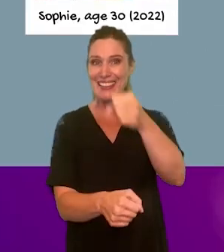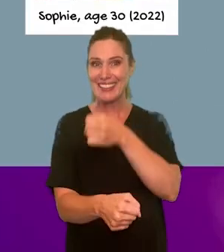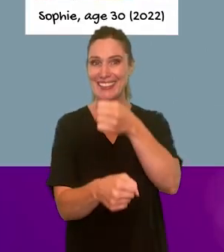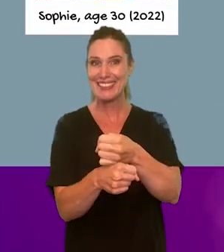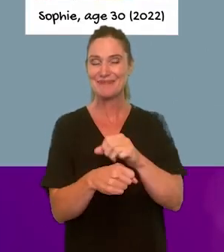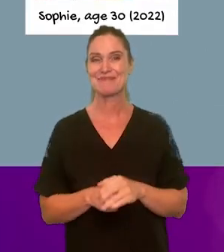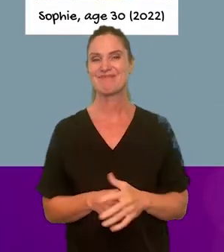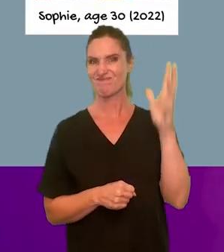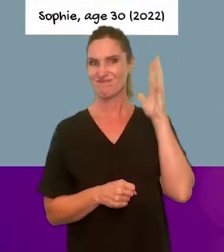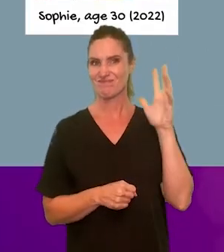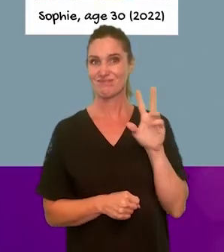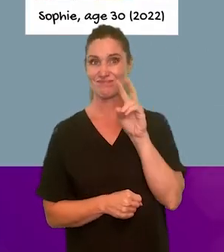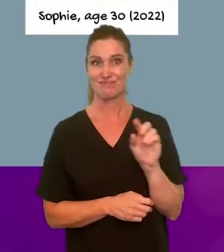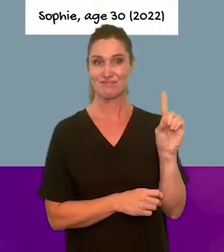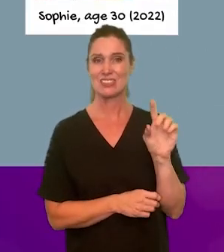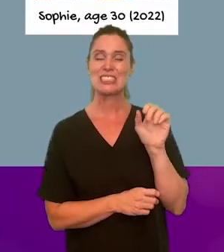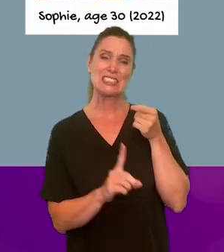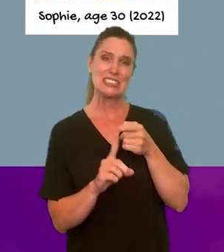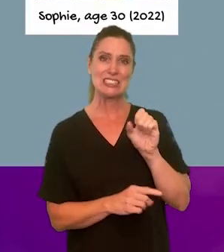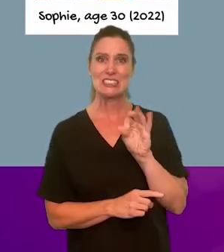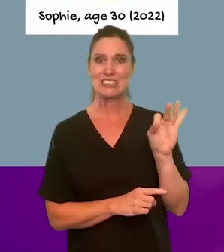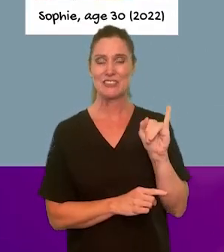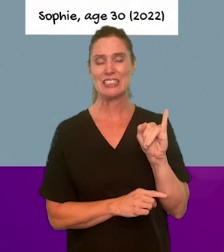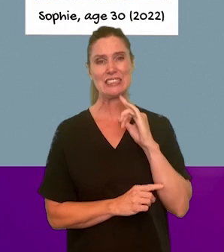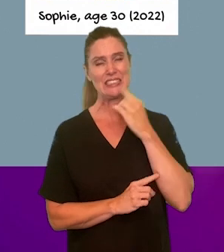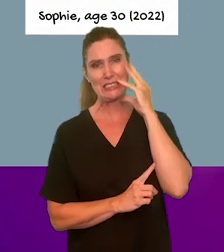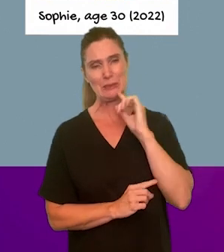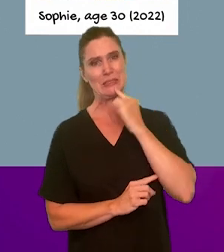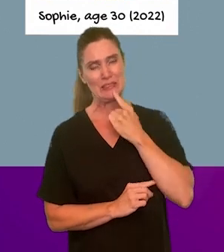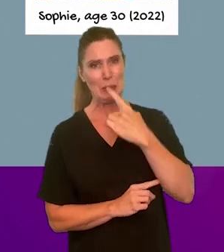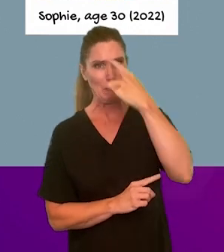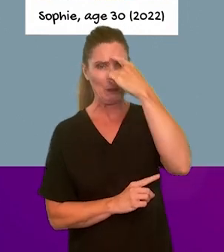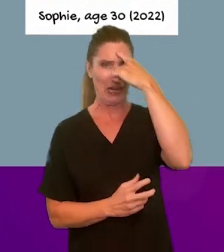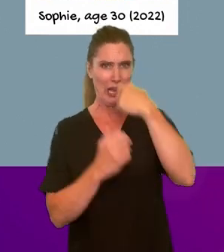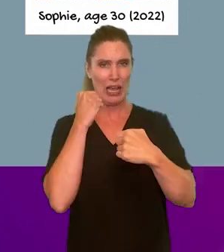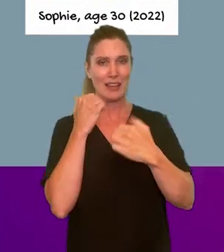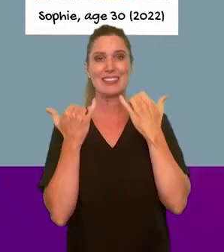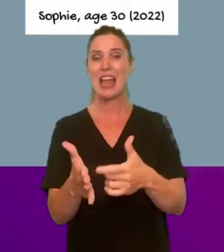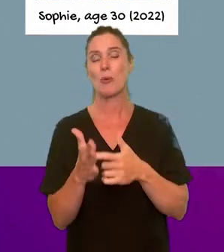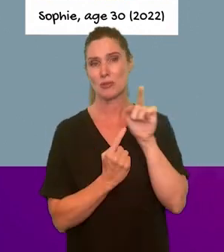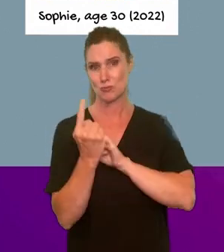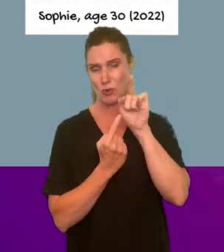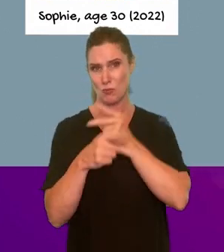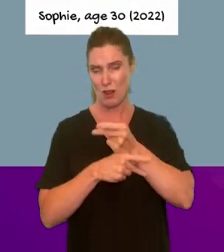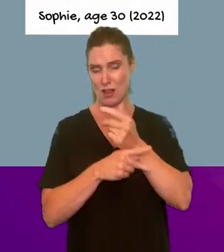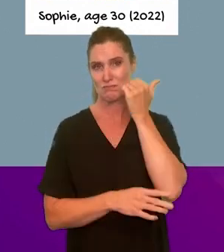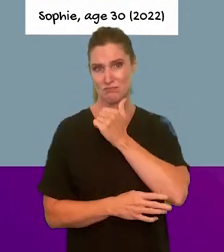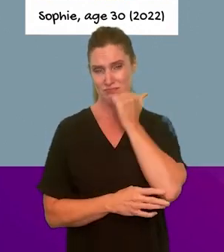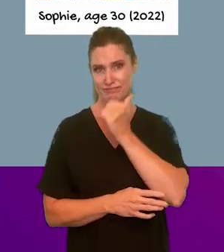In 2001, Sophie experienced a severe brain trauma, and as a result, now requires one-to-one care on a daily basis.